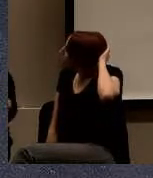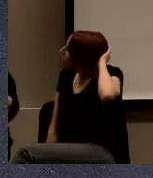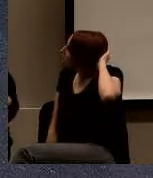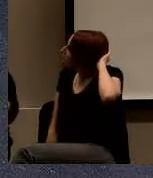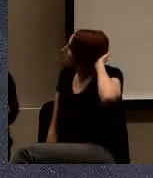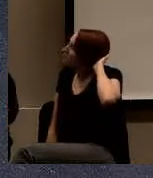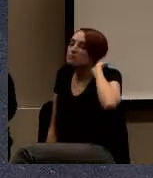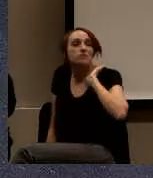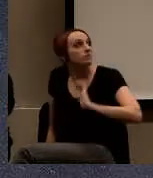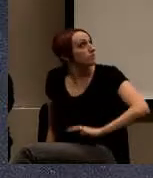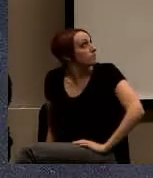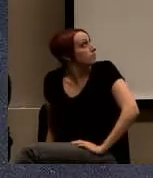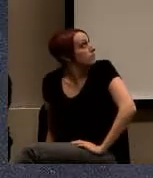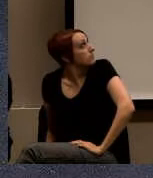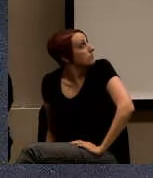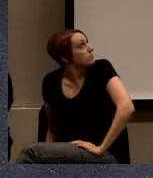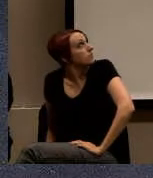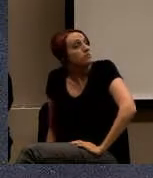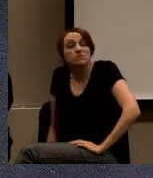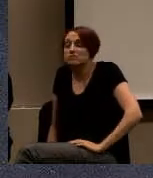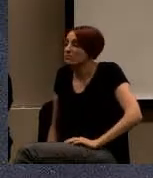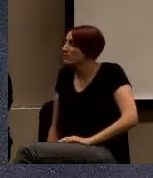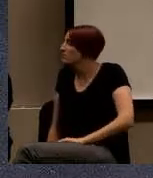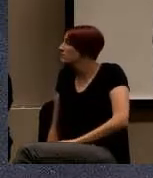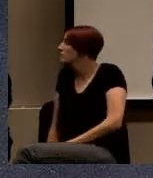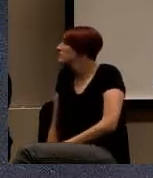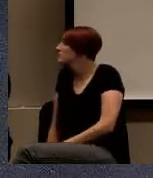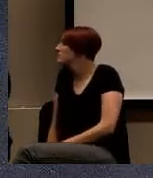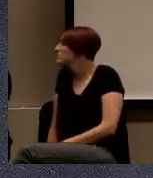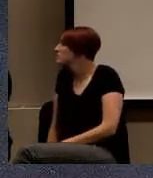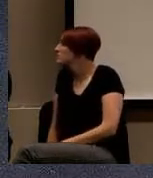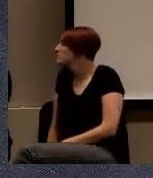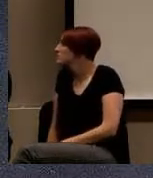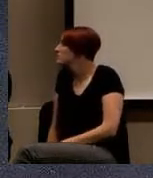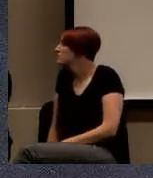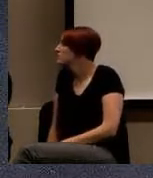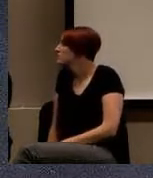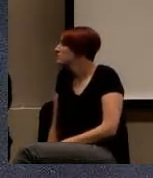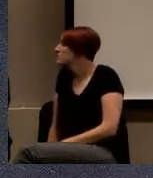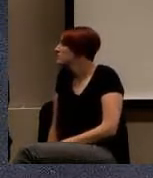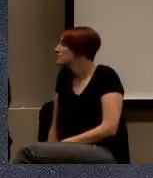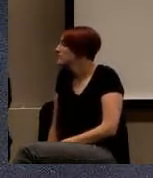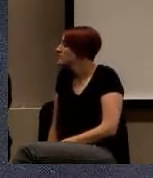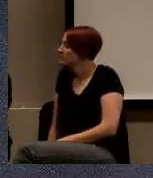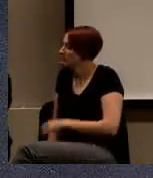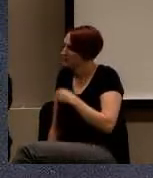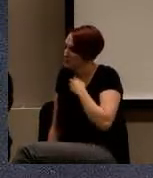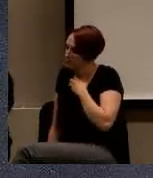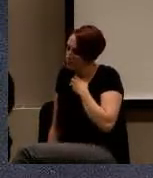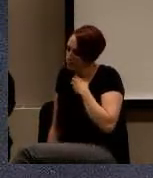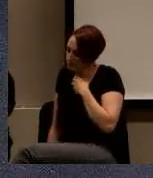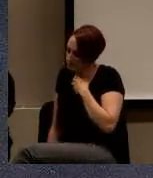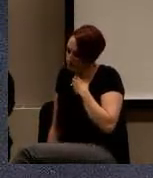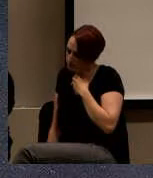important topic, the issue of medications and driving. So, we hear a lot about the issue of drug-impaired